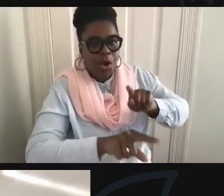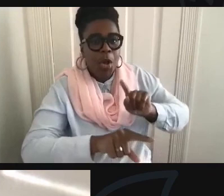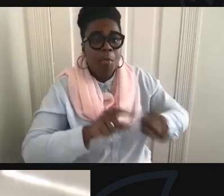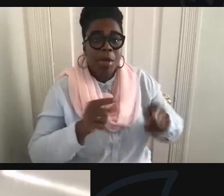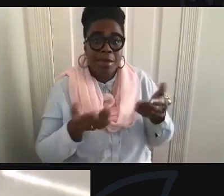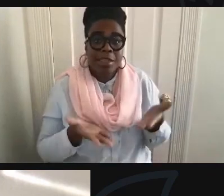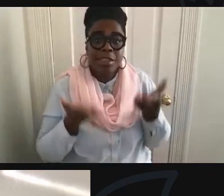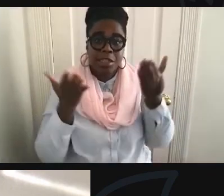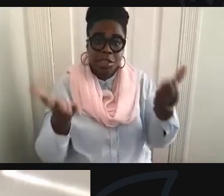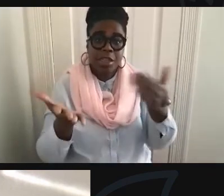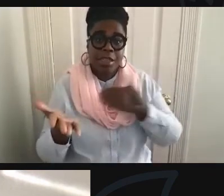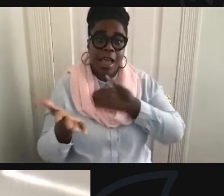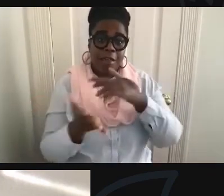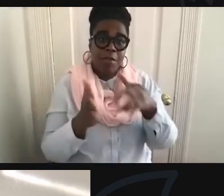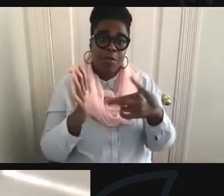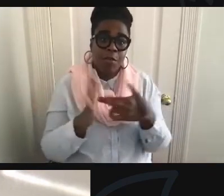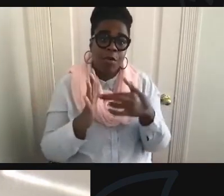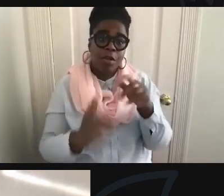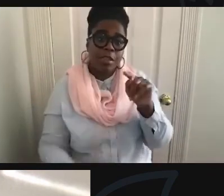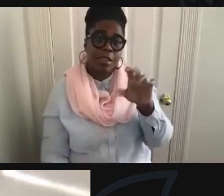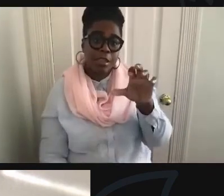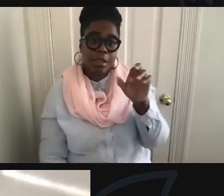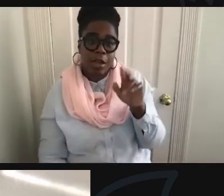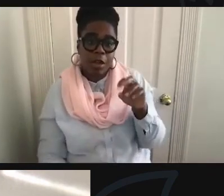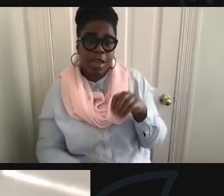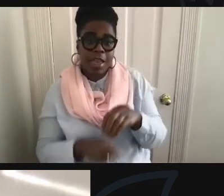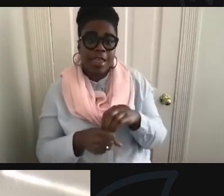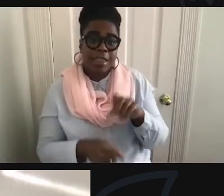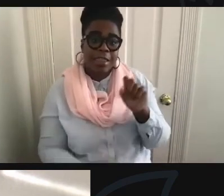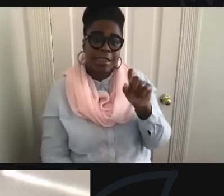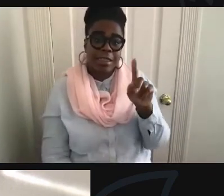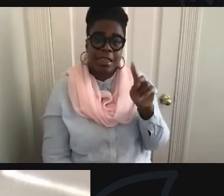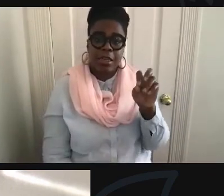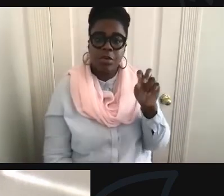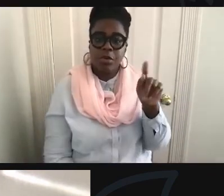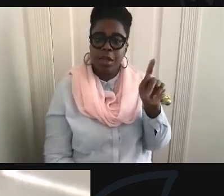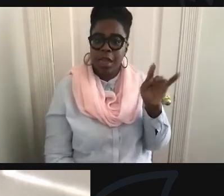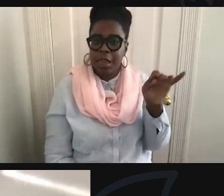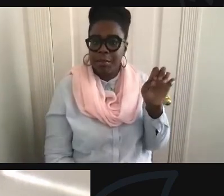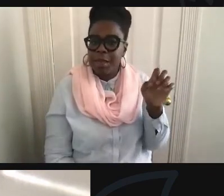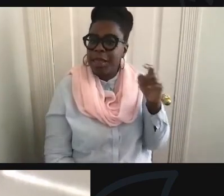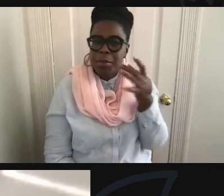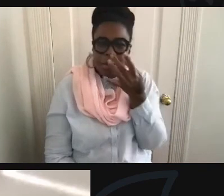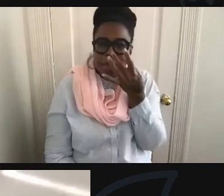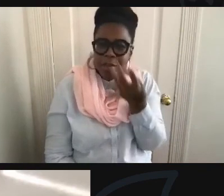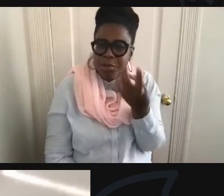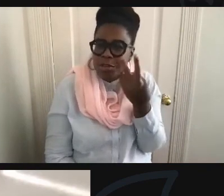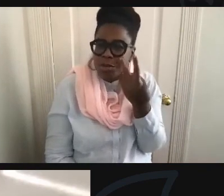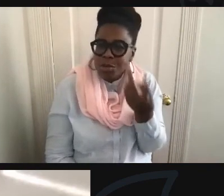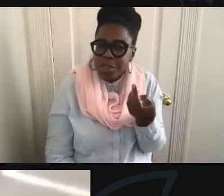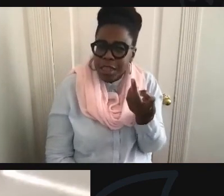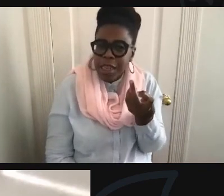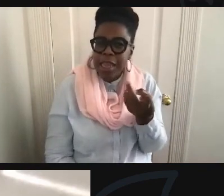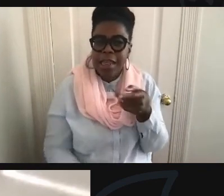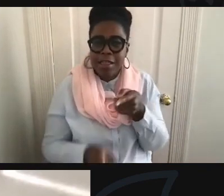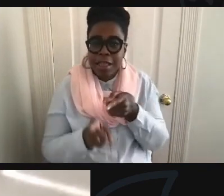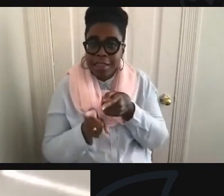there's a role for the TCR in this phenotype. And it'll be interesting to see, you know, with folks that specialize in TCR